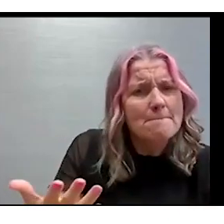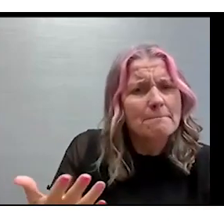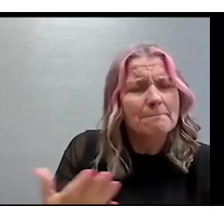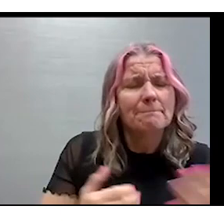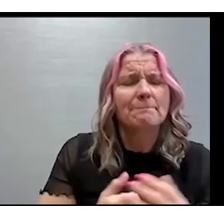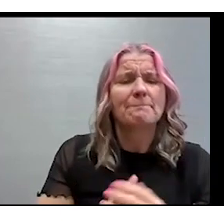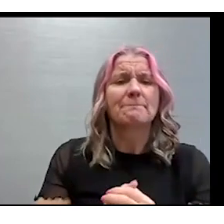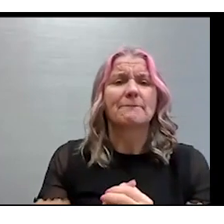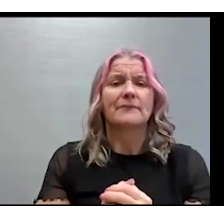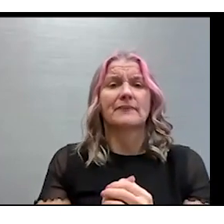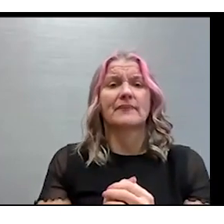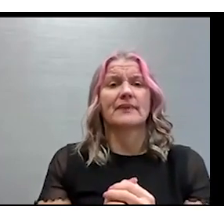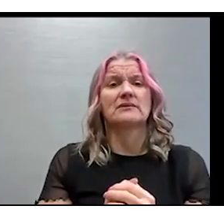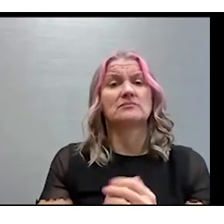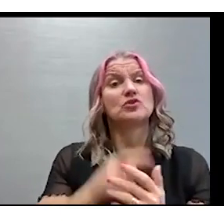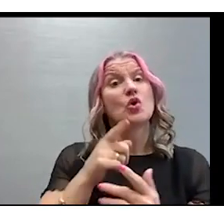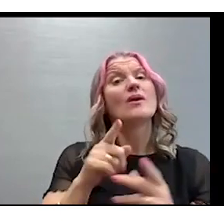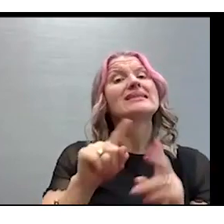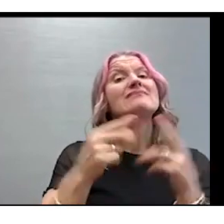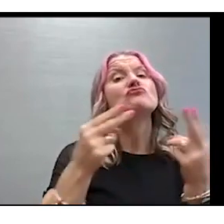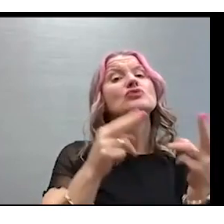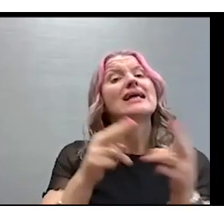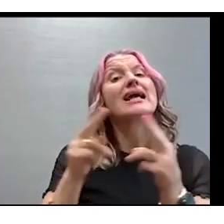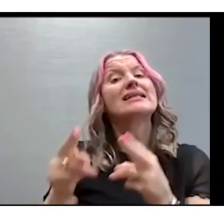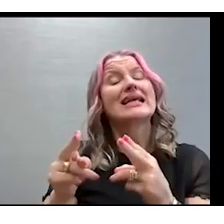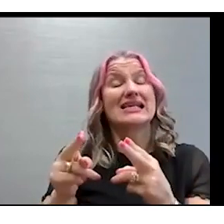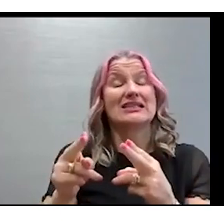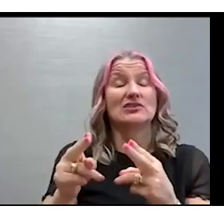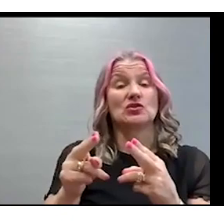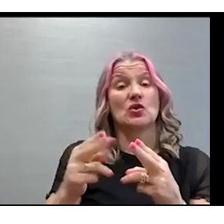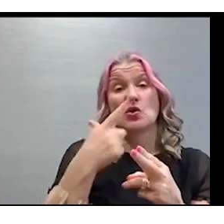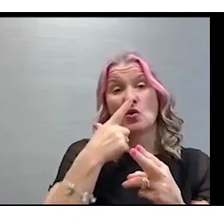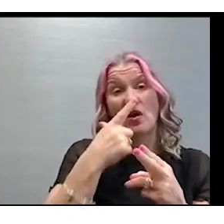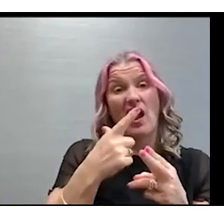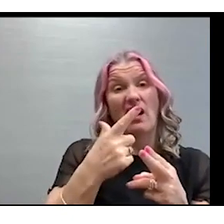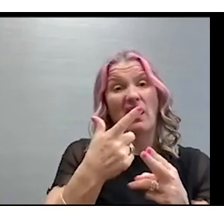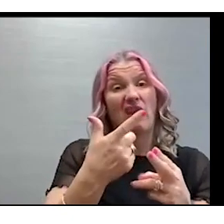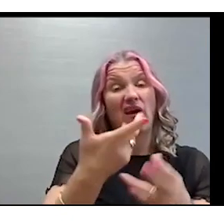So they're, they're kind of techniques where you are able to, to pull information from and